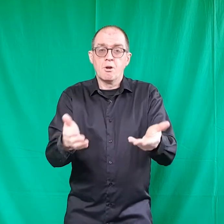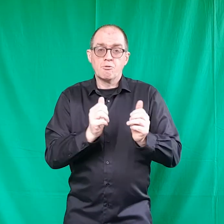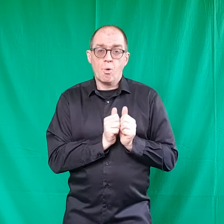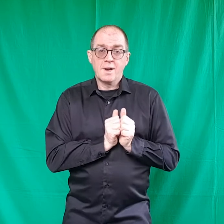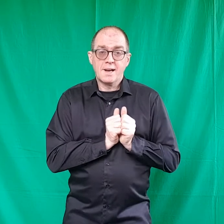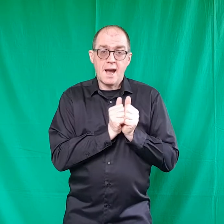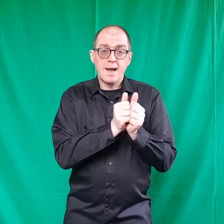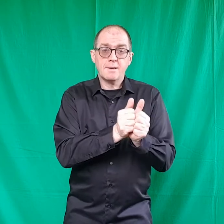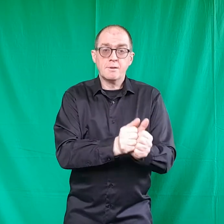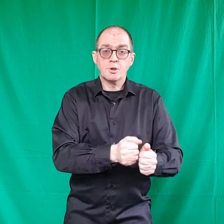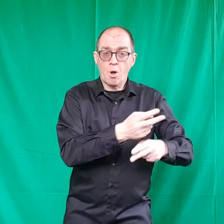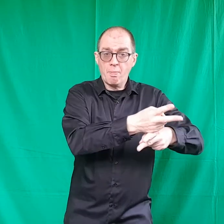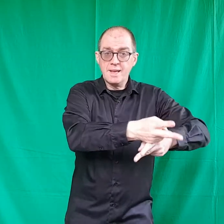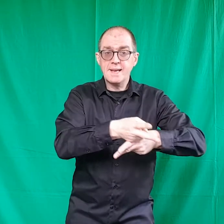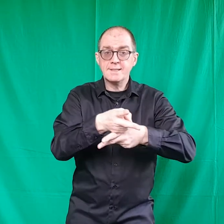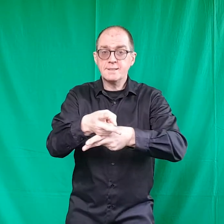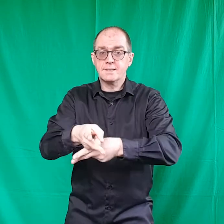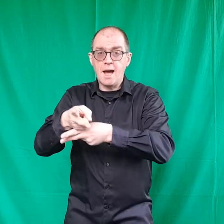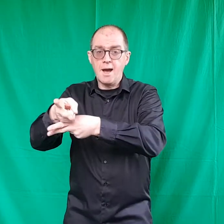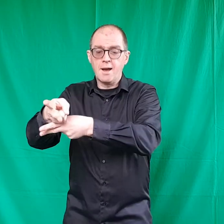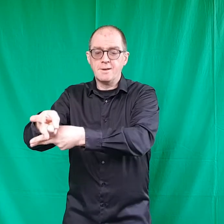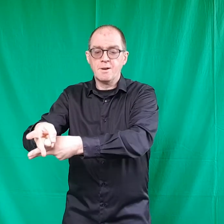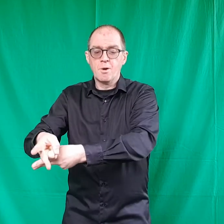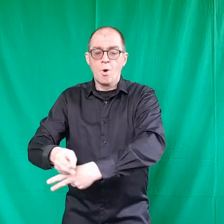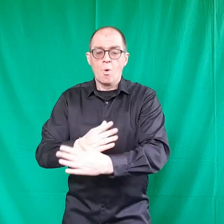'Growing kindness on the inside'